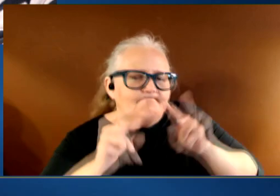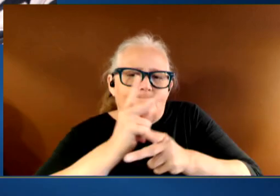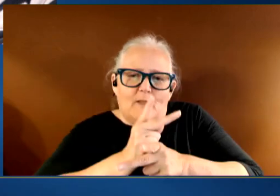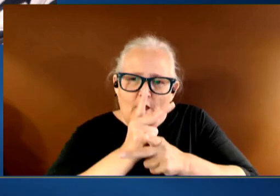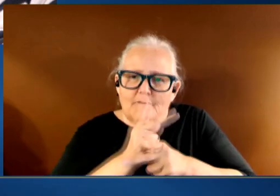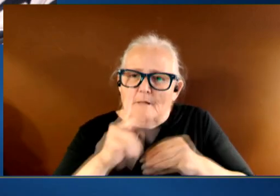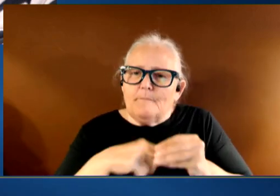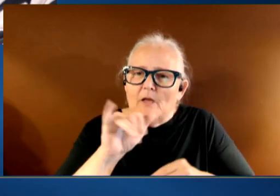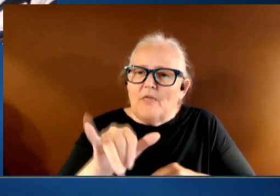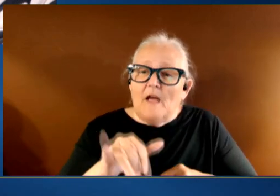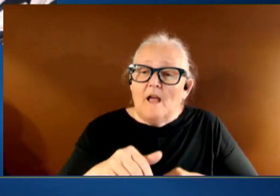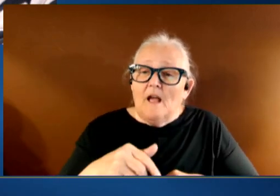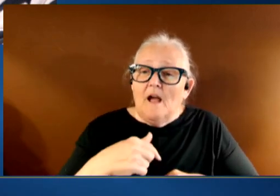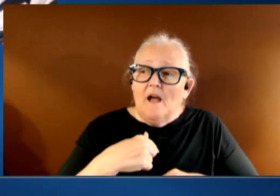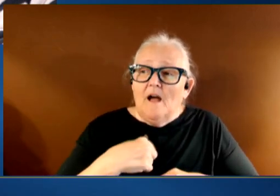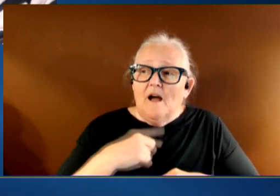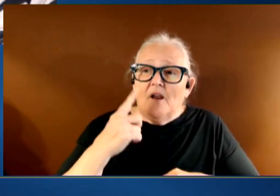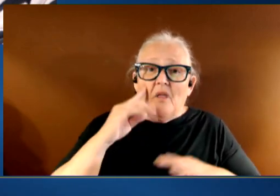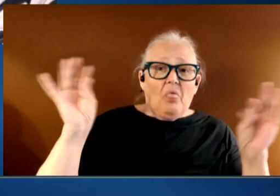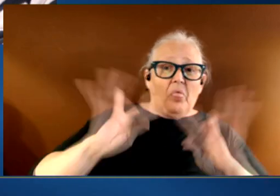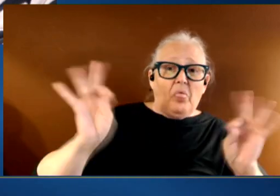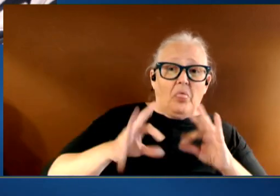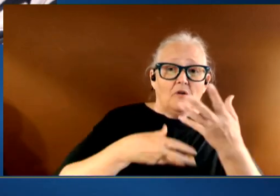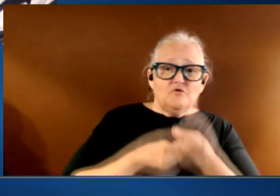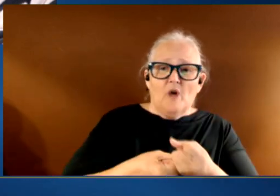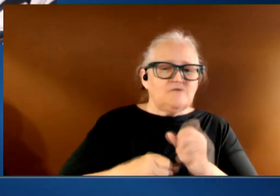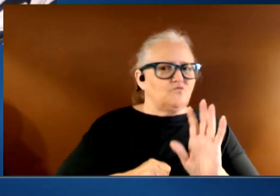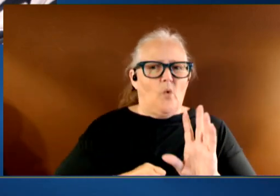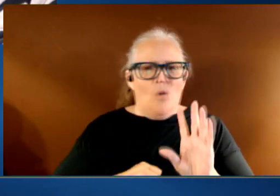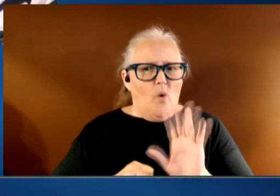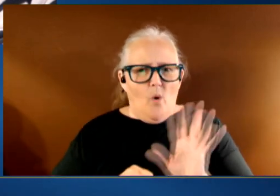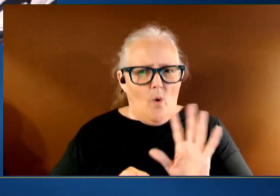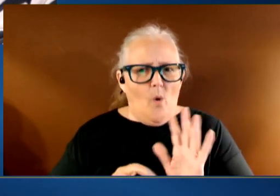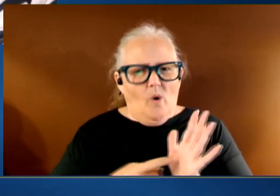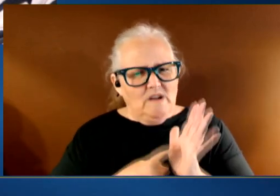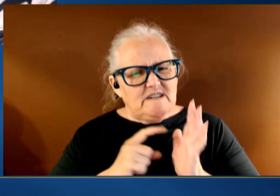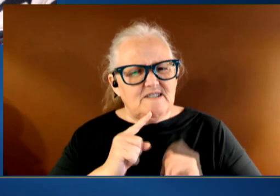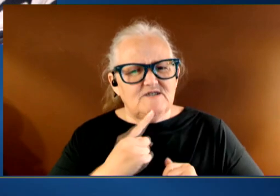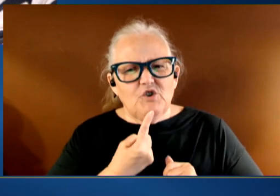lightly. As Dr. Fitzhugh said, it's -- you know, this is a partnership here. But the more that